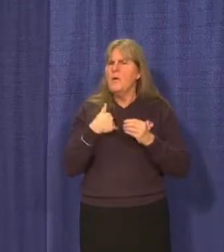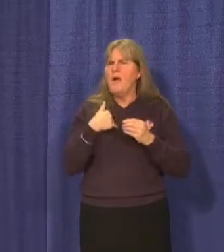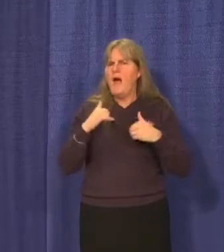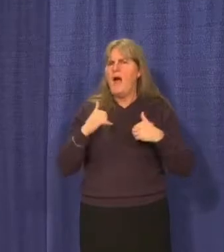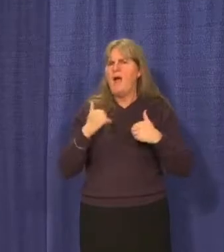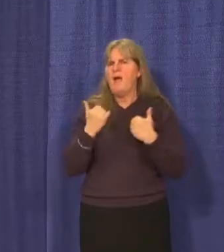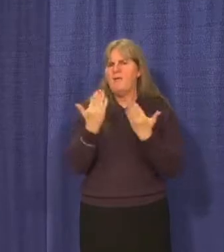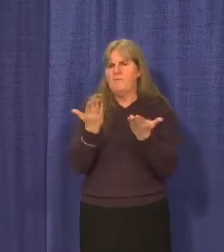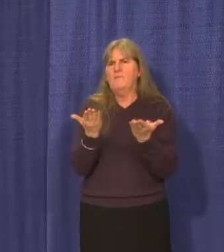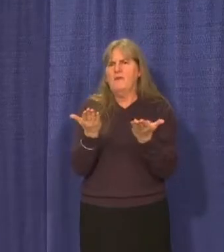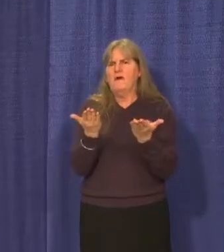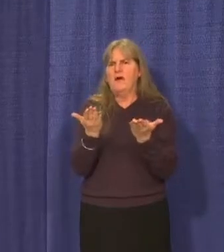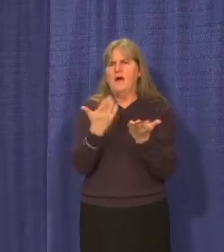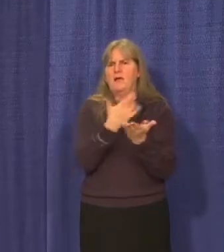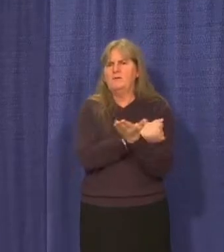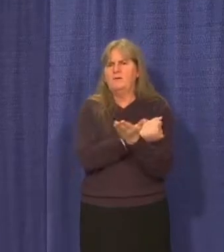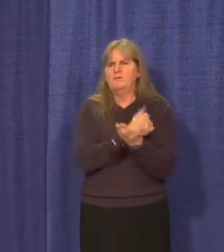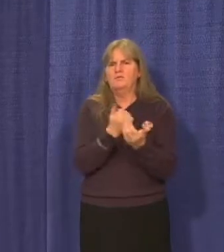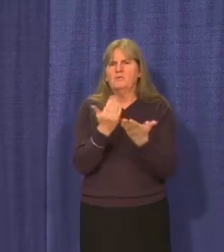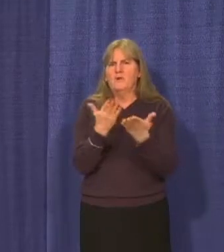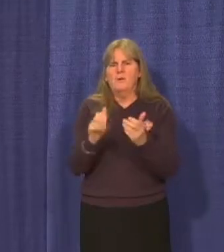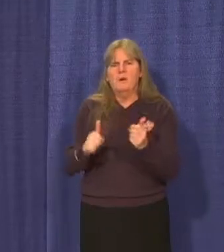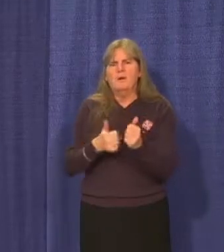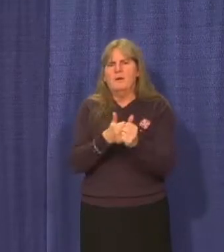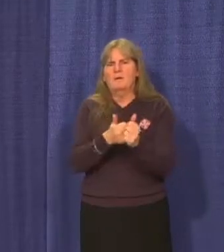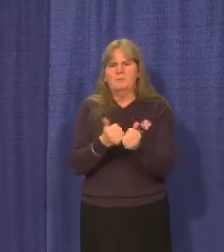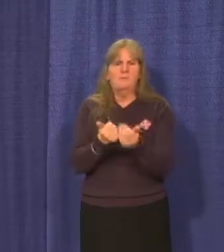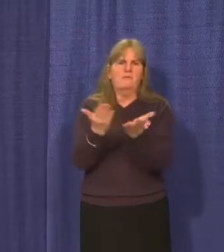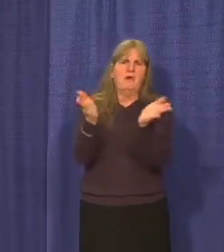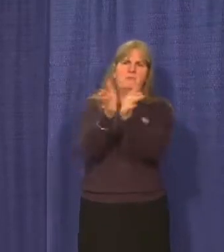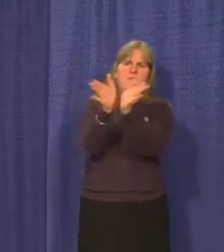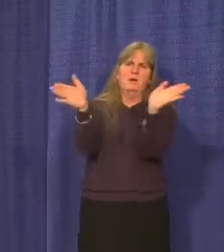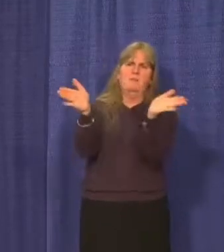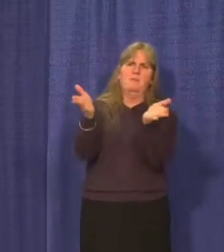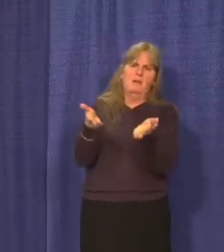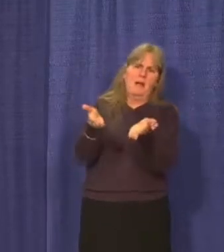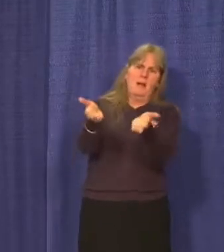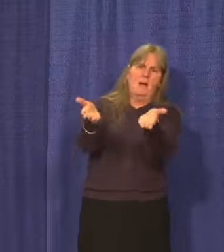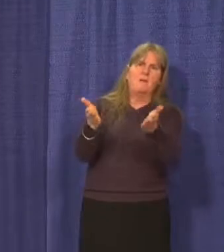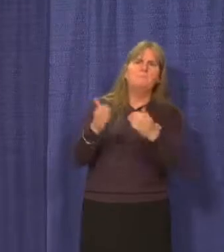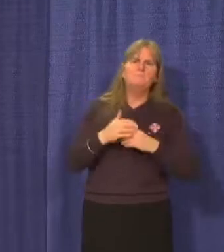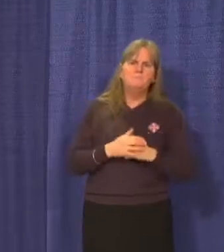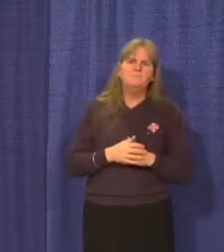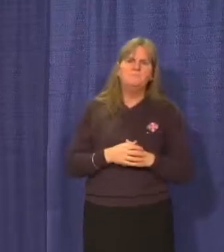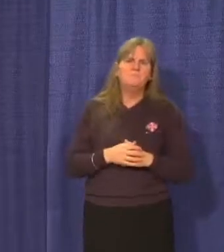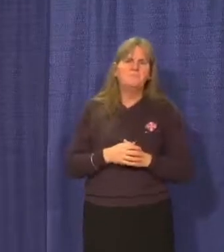will catch up to that process. Then we will just have general population folks in line for